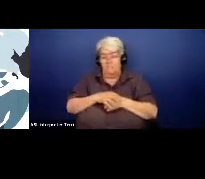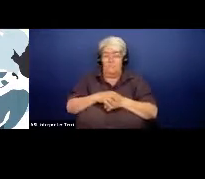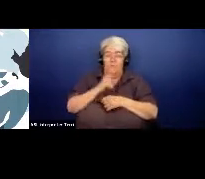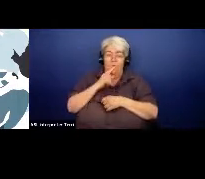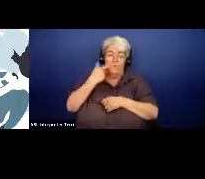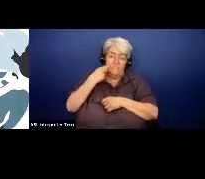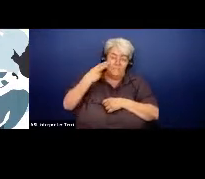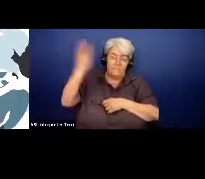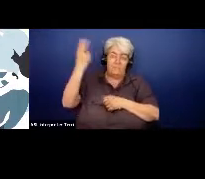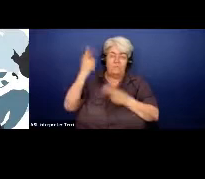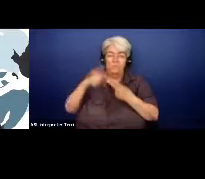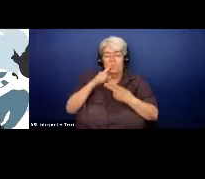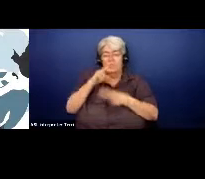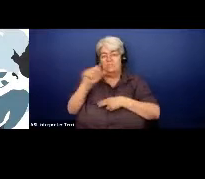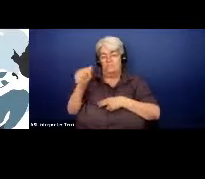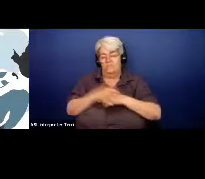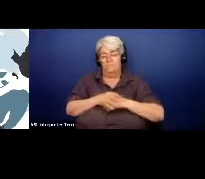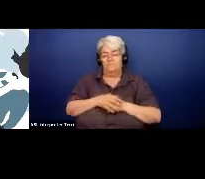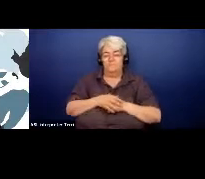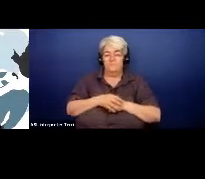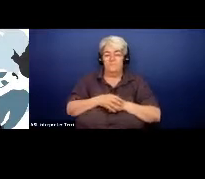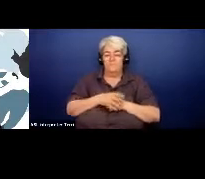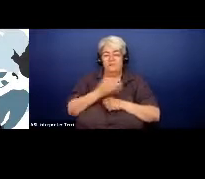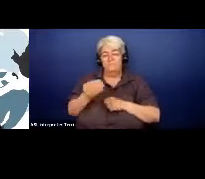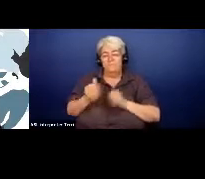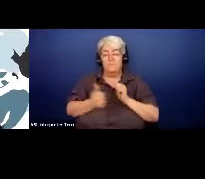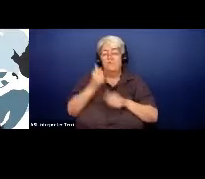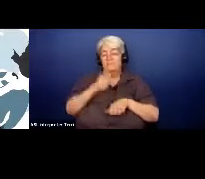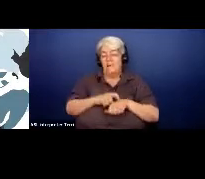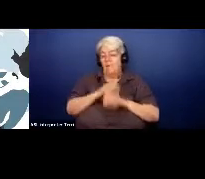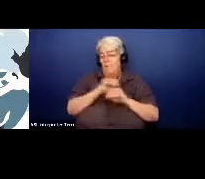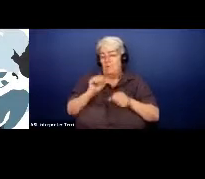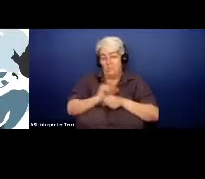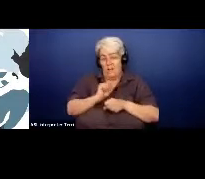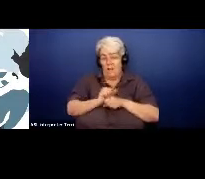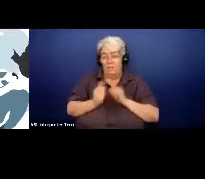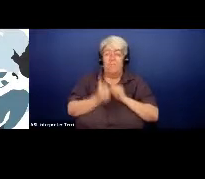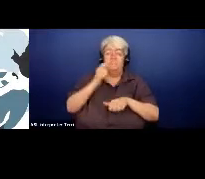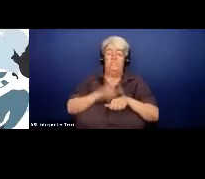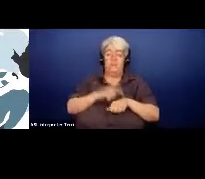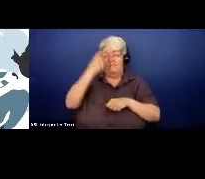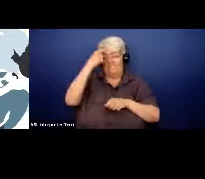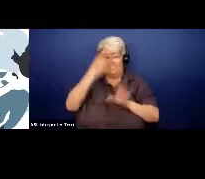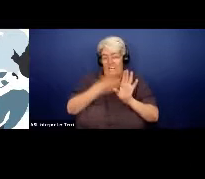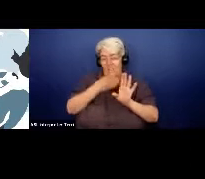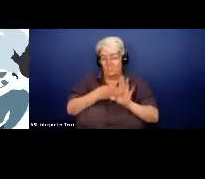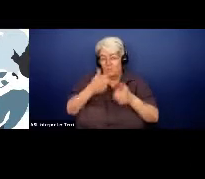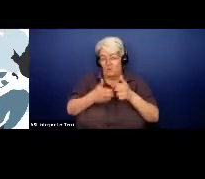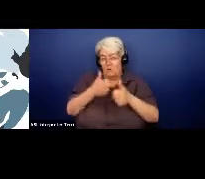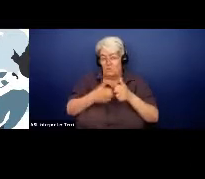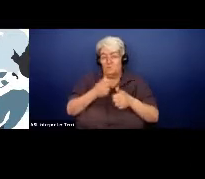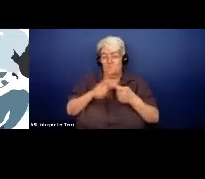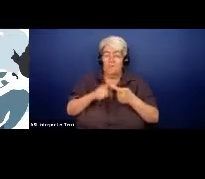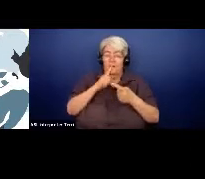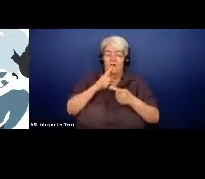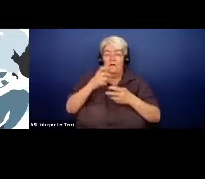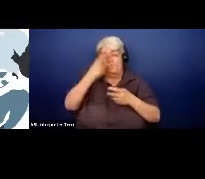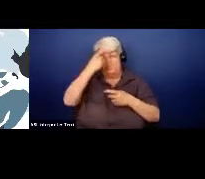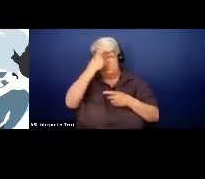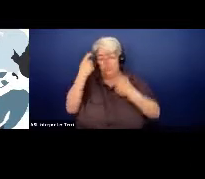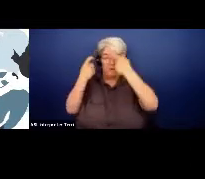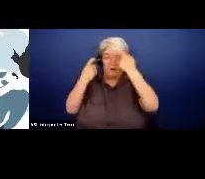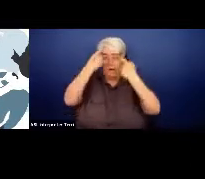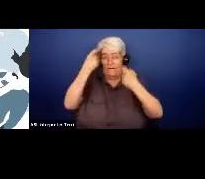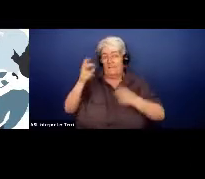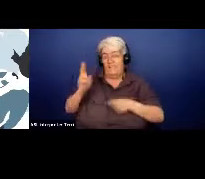More likely to be unemployed and including extensive trauma history. We're talking about